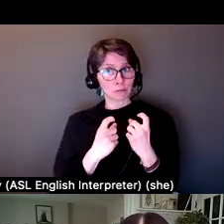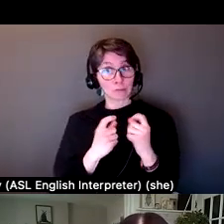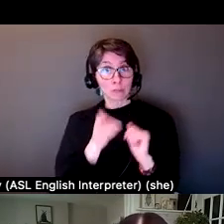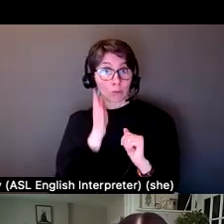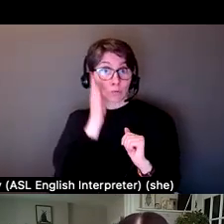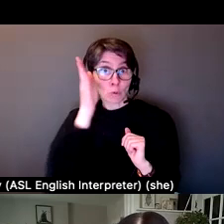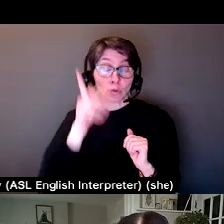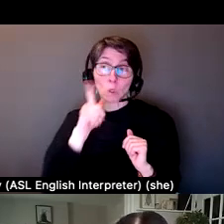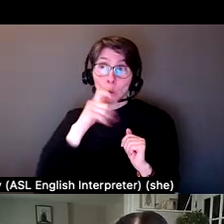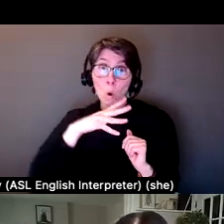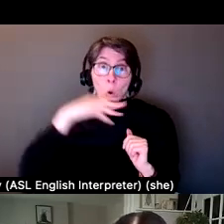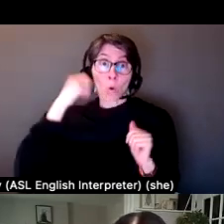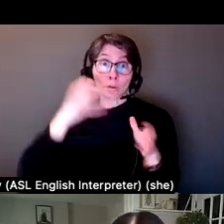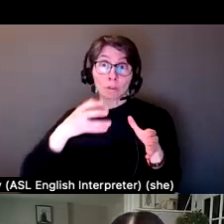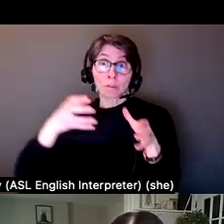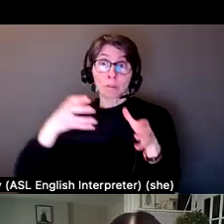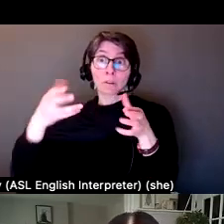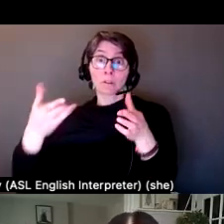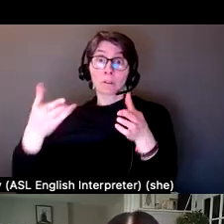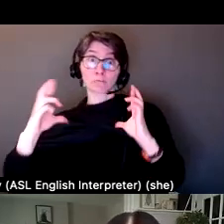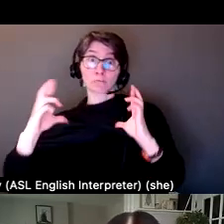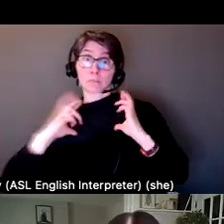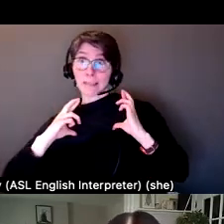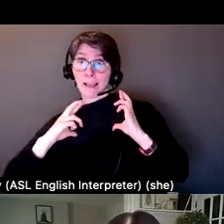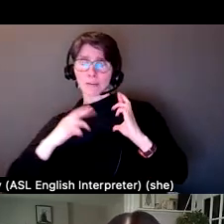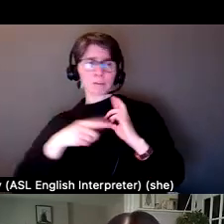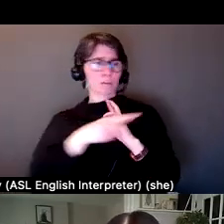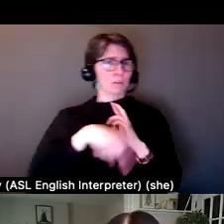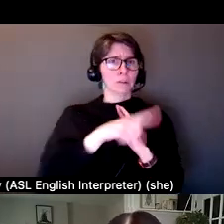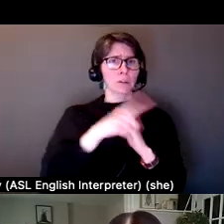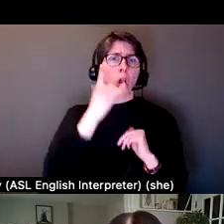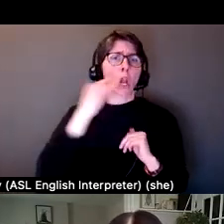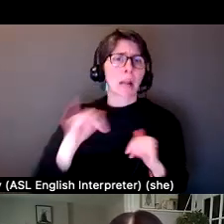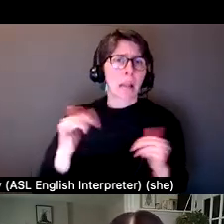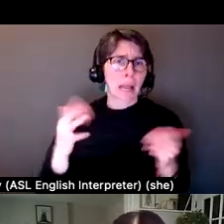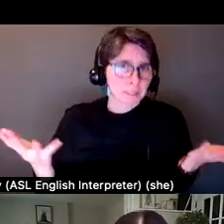professionals who make up such a large proportion of the workforce have aged out of the workforce.